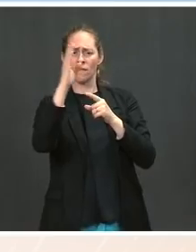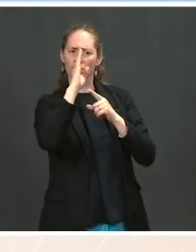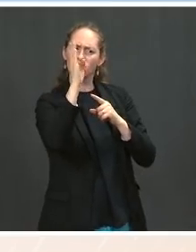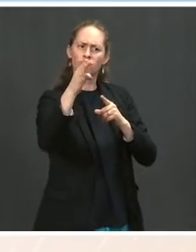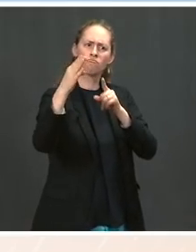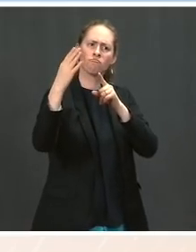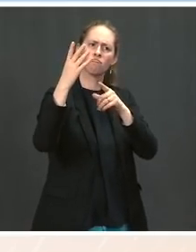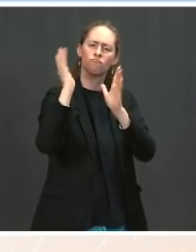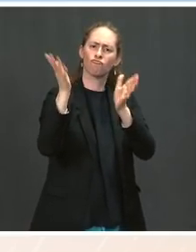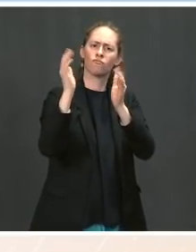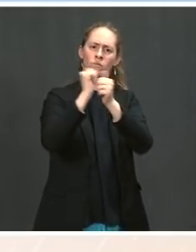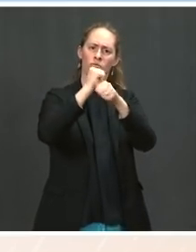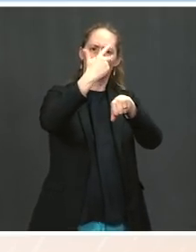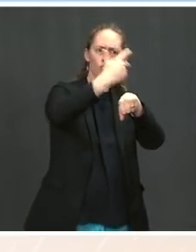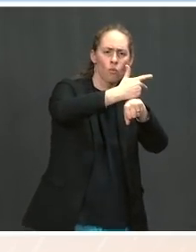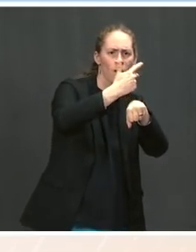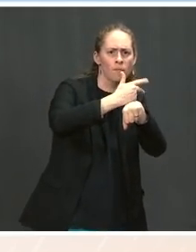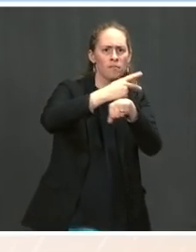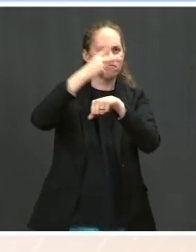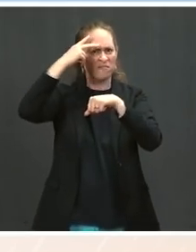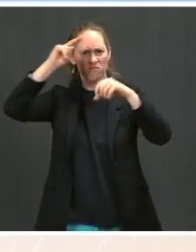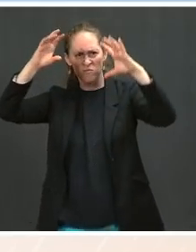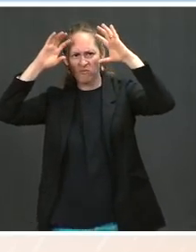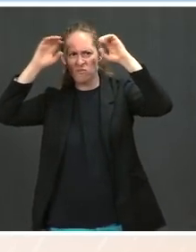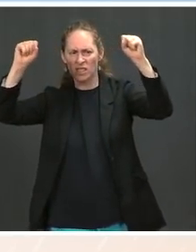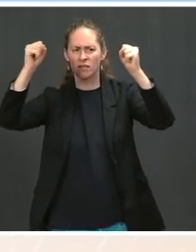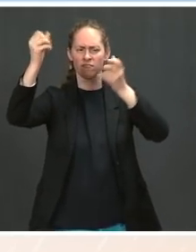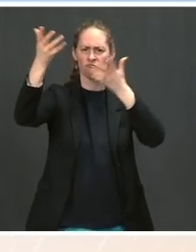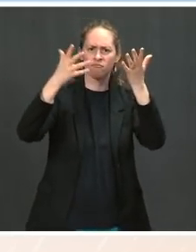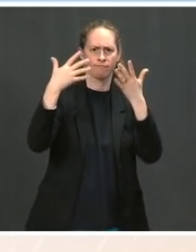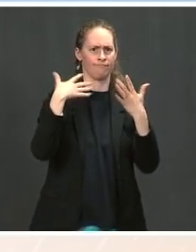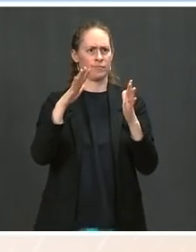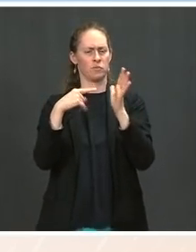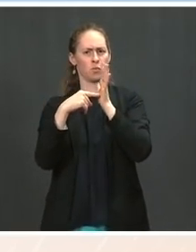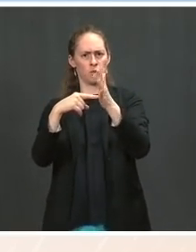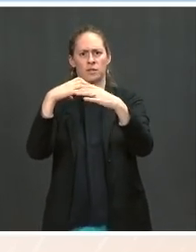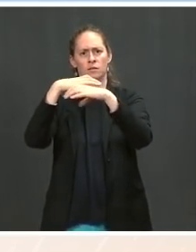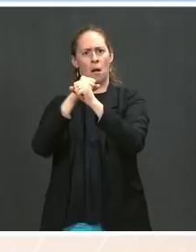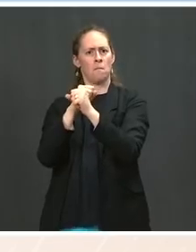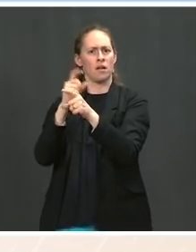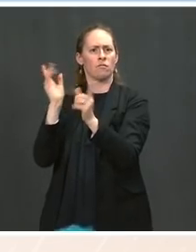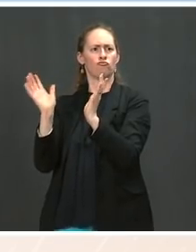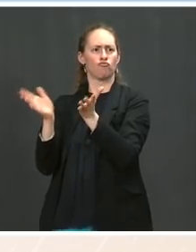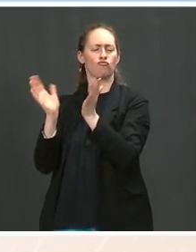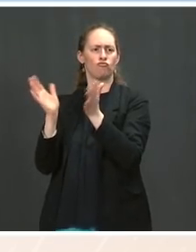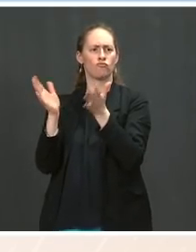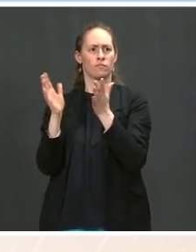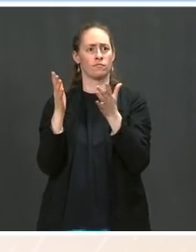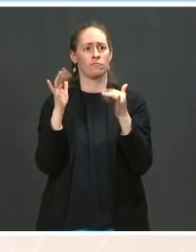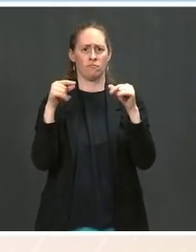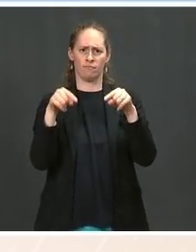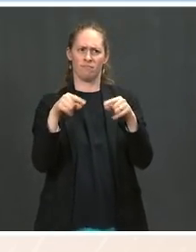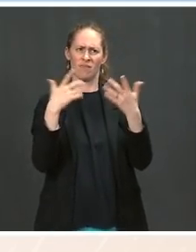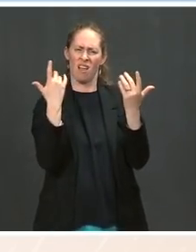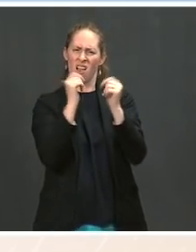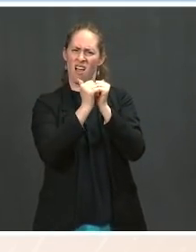And I believe we read out those calls and we made an announcement about steps we were taking or steps these countries were taking, through discussions with us,